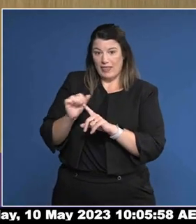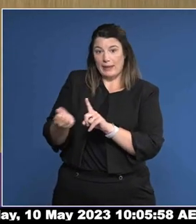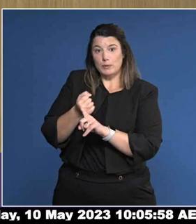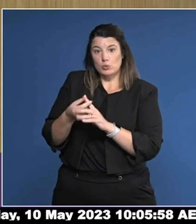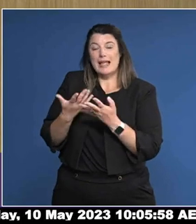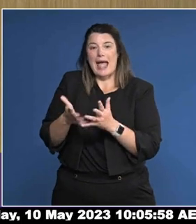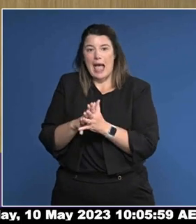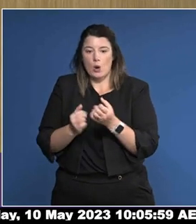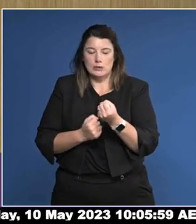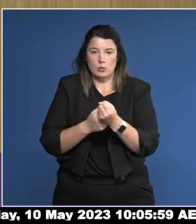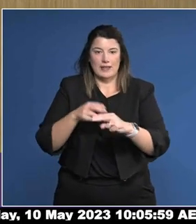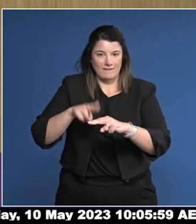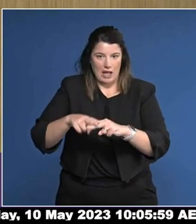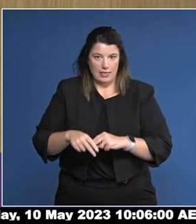But they were preventable, weren't they?